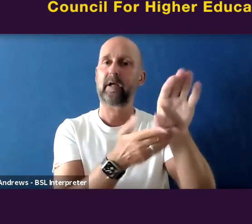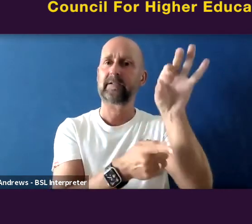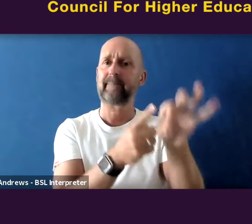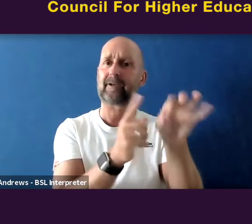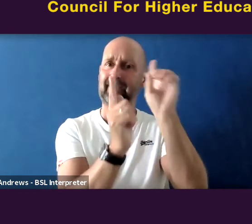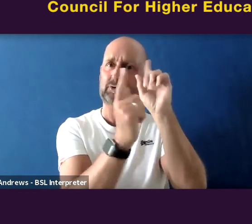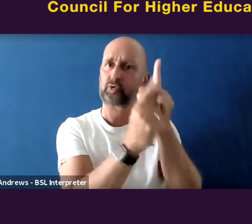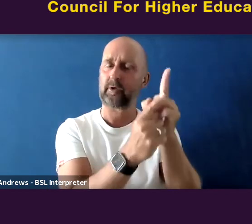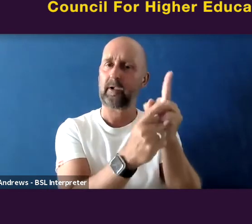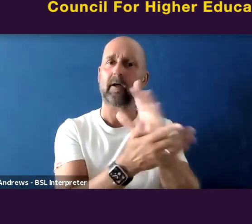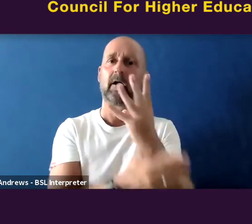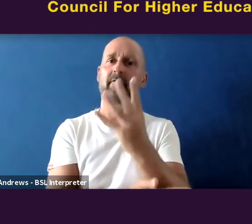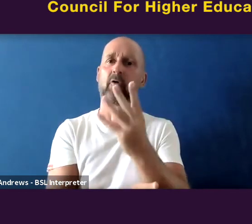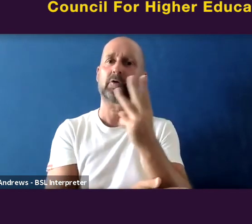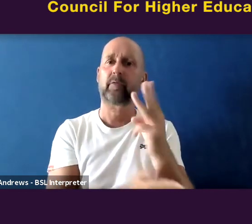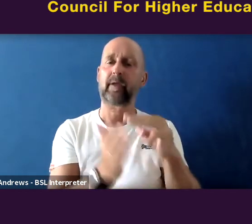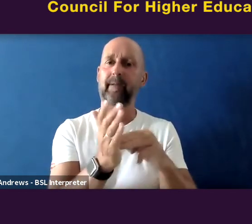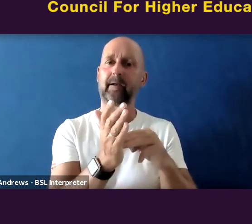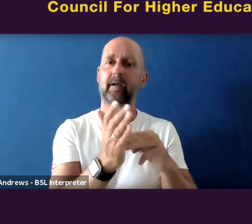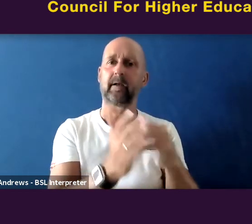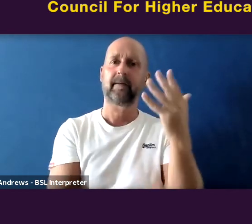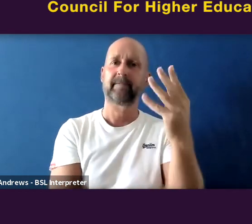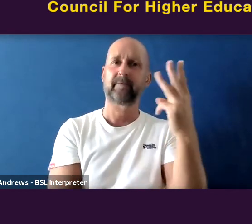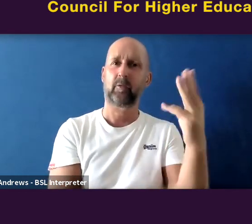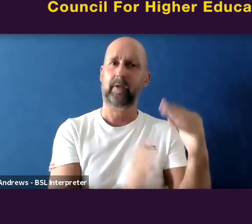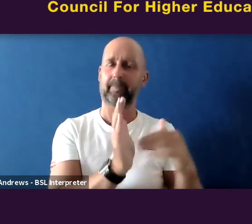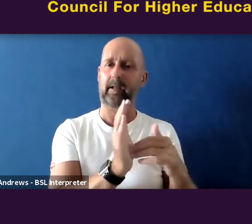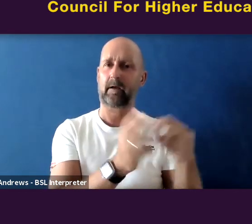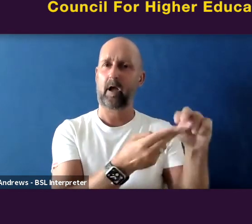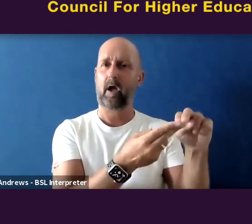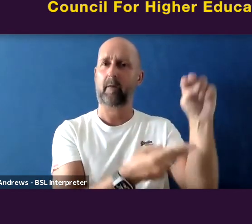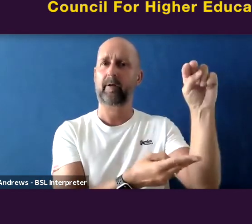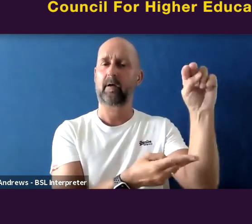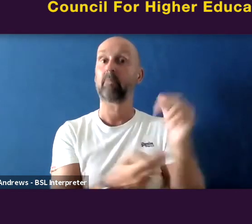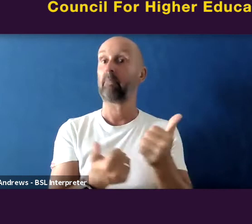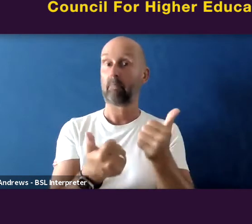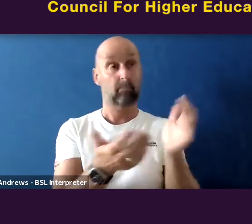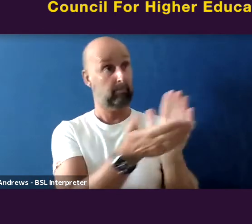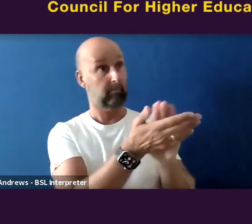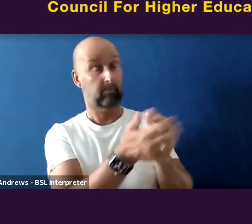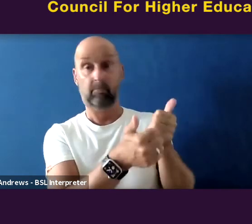from £43 million to £53 million and whilst this is welcome, it does not offset